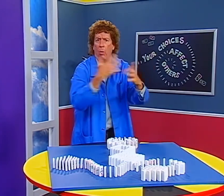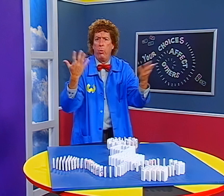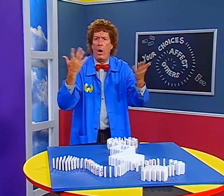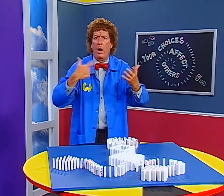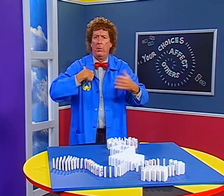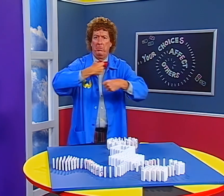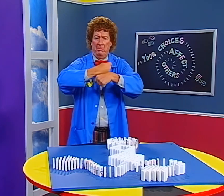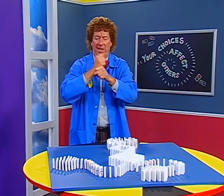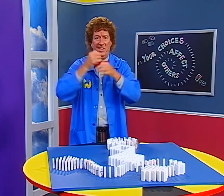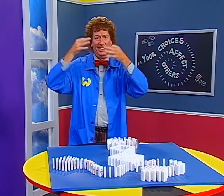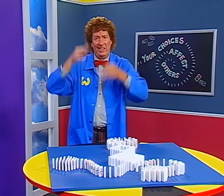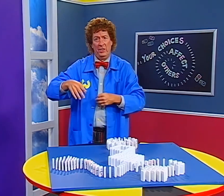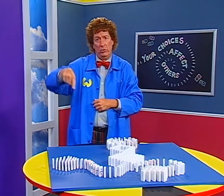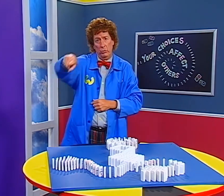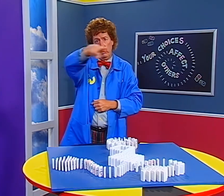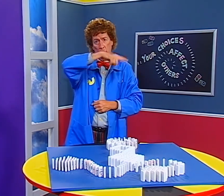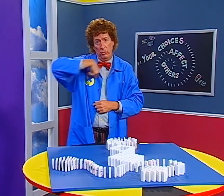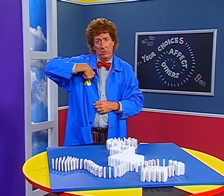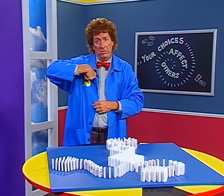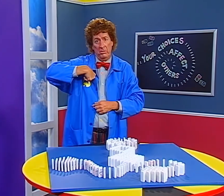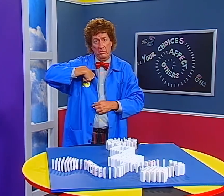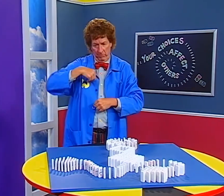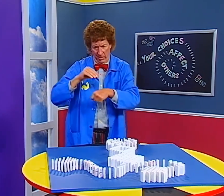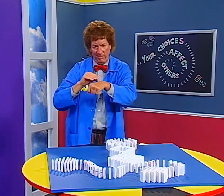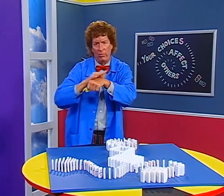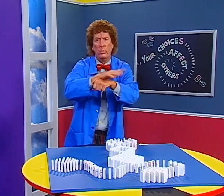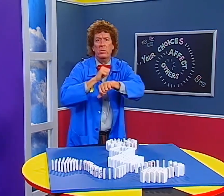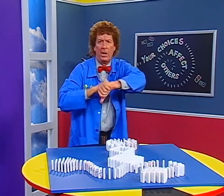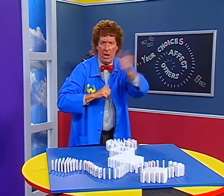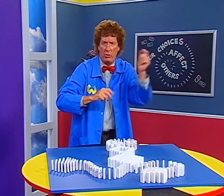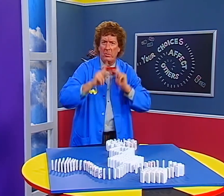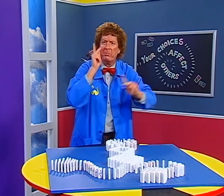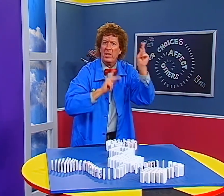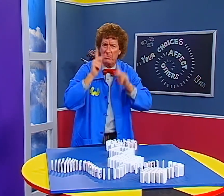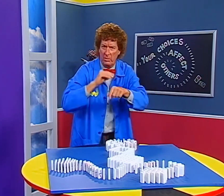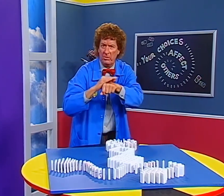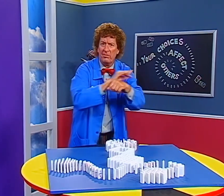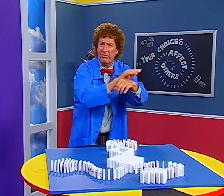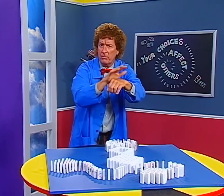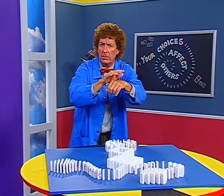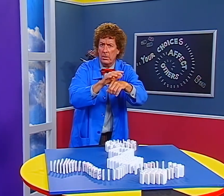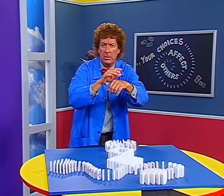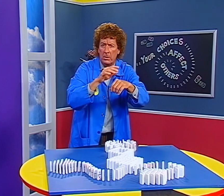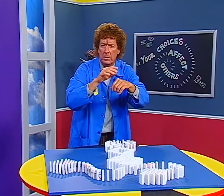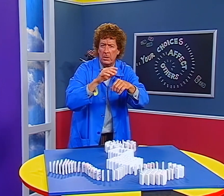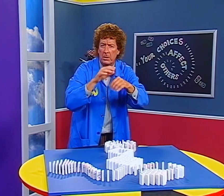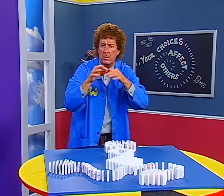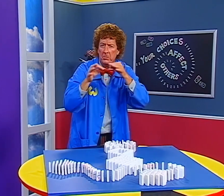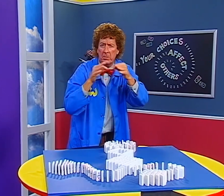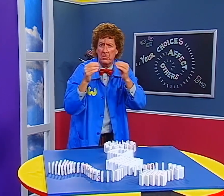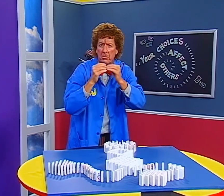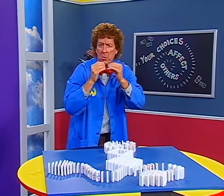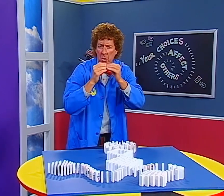AND KNOCKS IT DOWN UNTIL THE PATTERN IS FINISHED, WHICH IS SIMILAR TO THE DECISIONS WE MAKE. WE INFLUENCE OTHER PEOPLE.